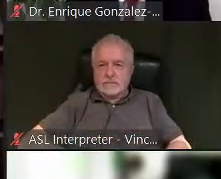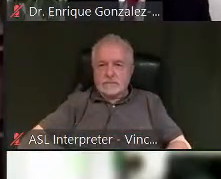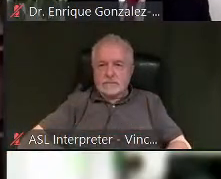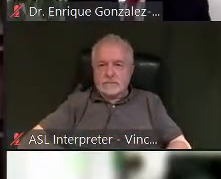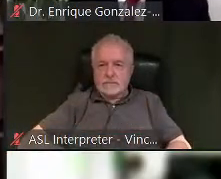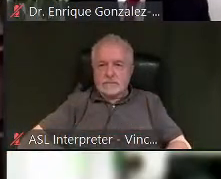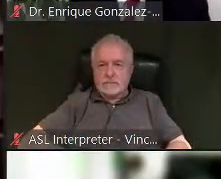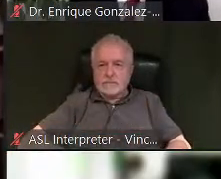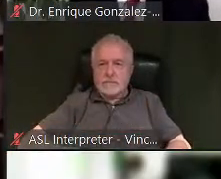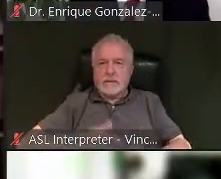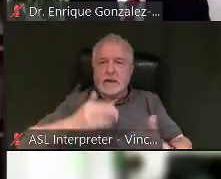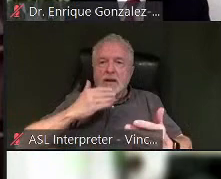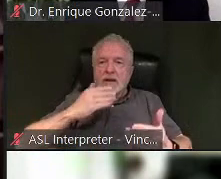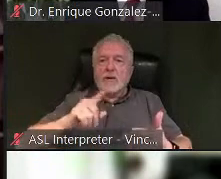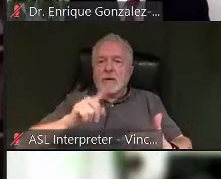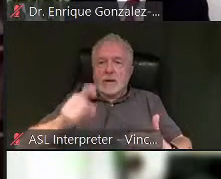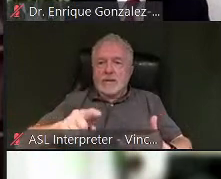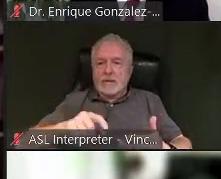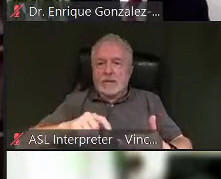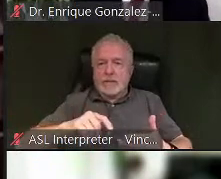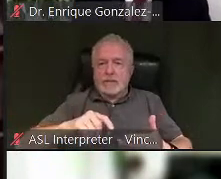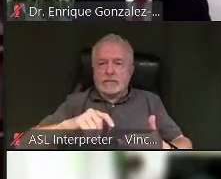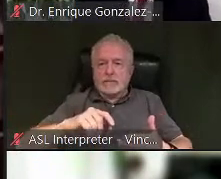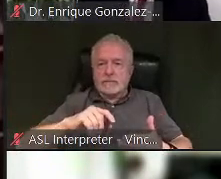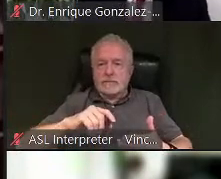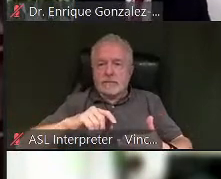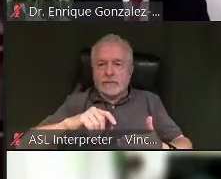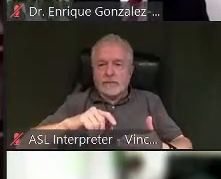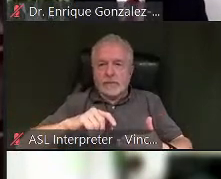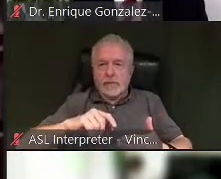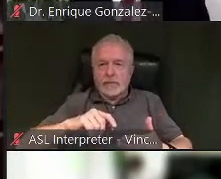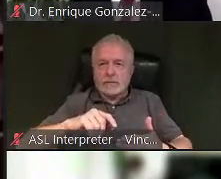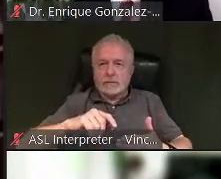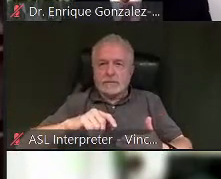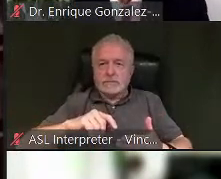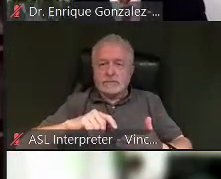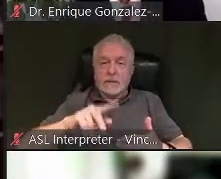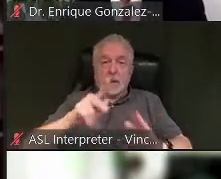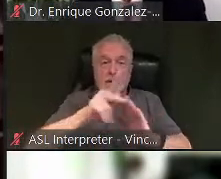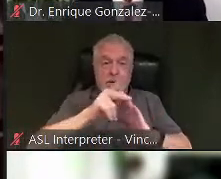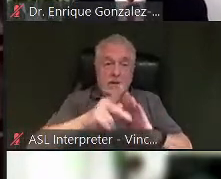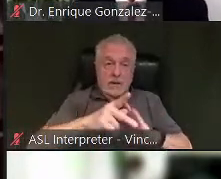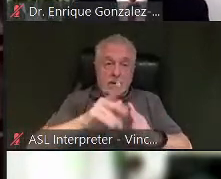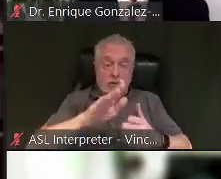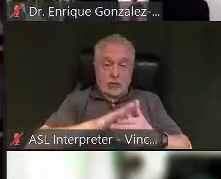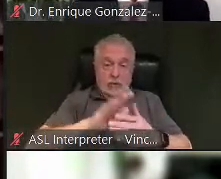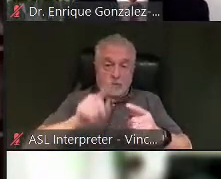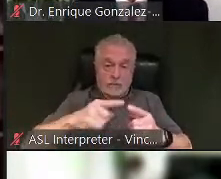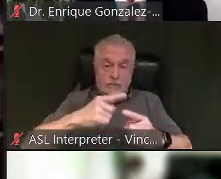Thank you for the question. The politicians who are about the face is